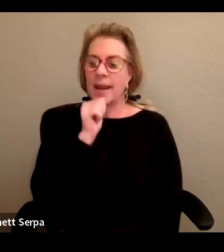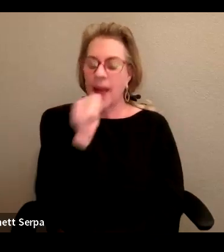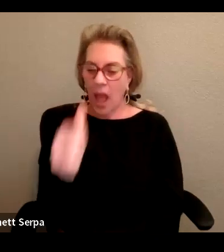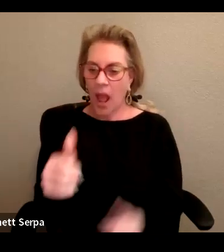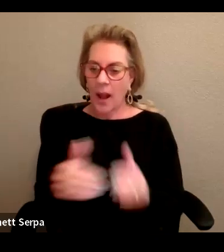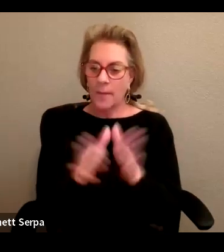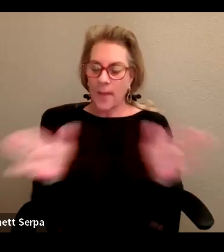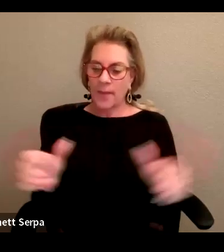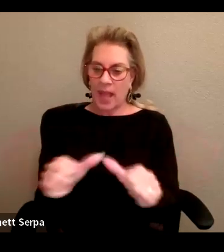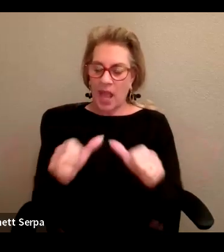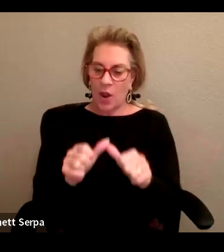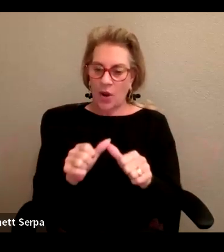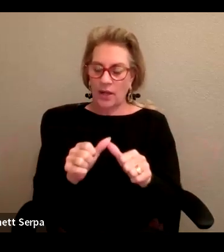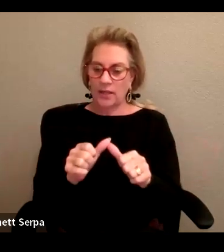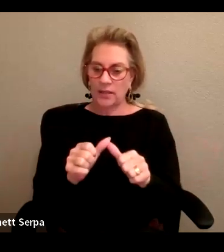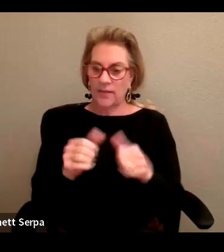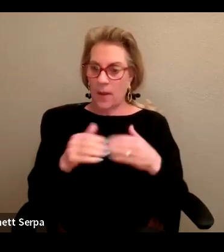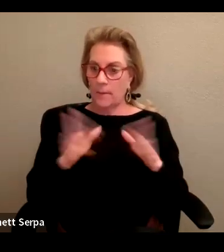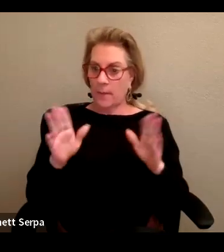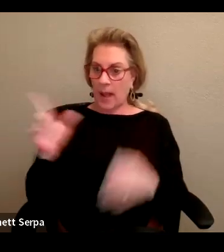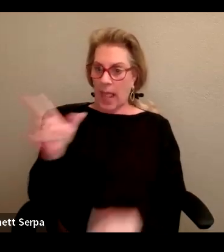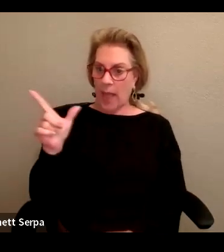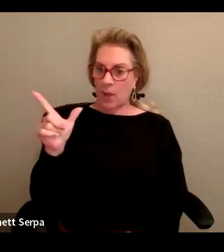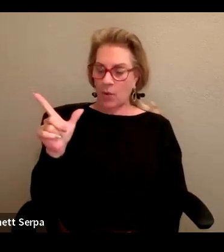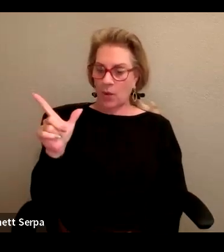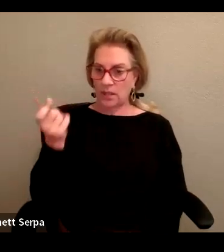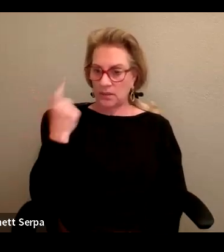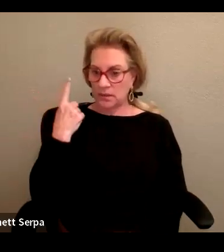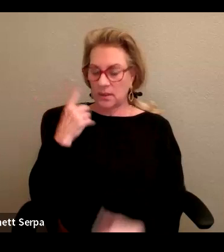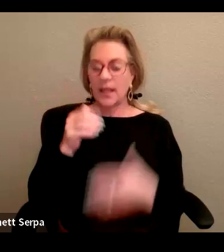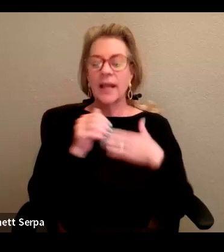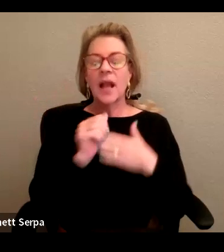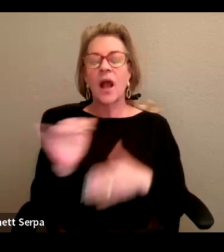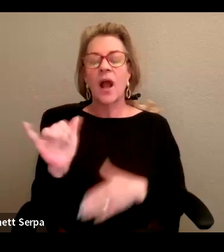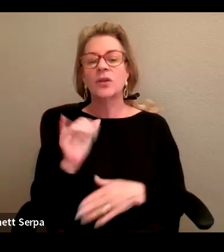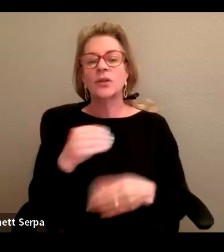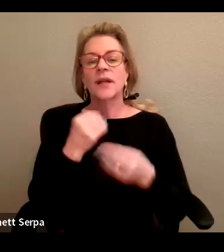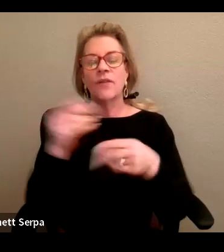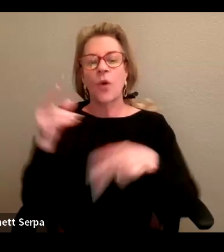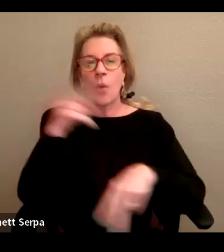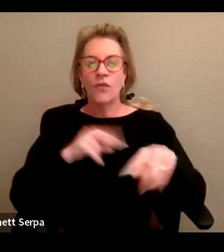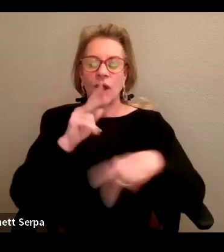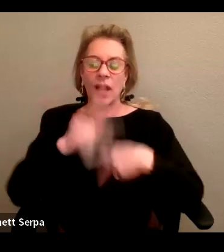a public Li Library the guidance also provides an overview of the types of administrative and